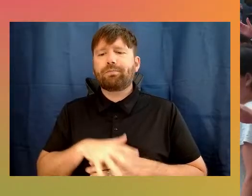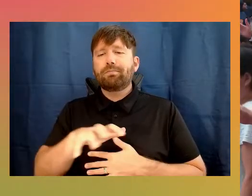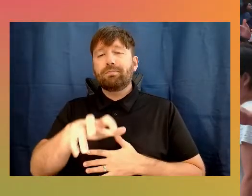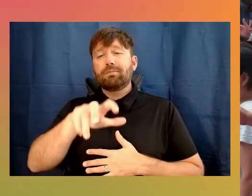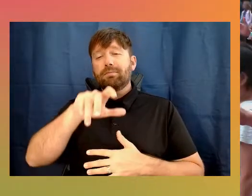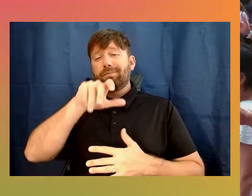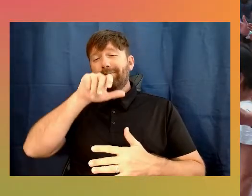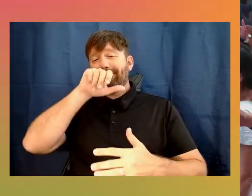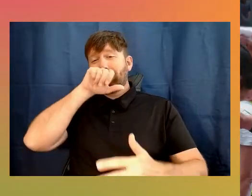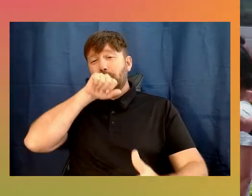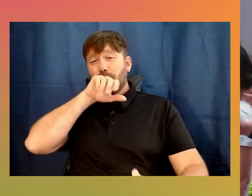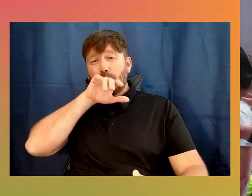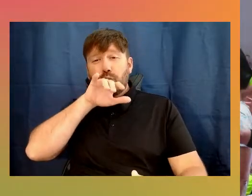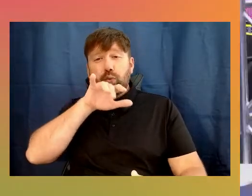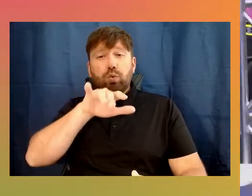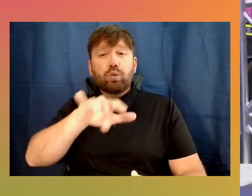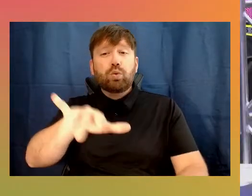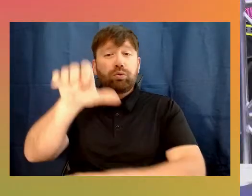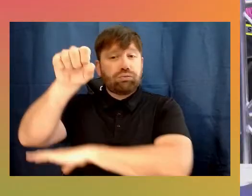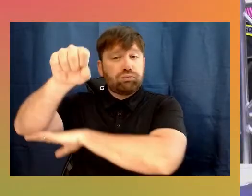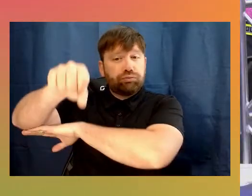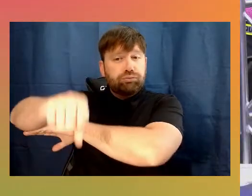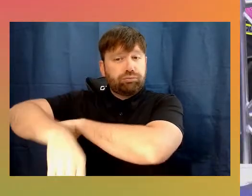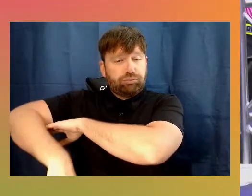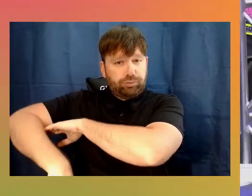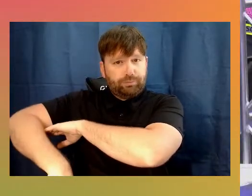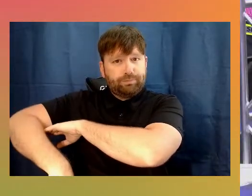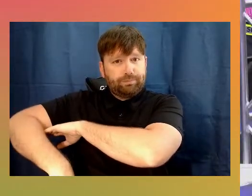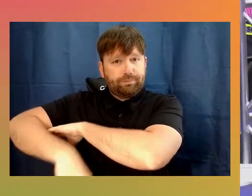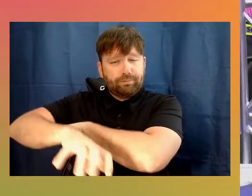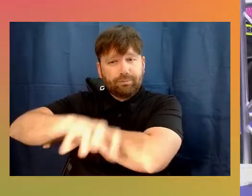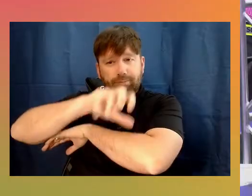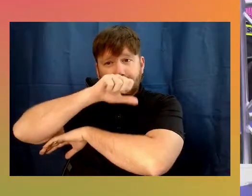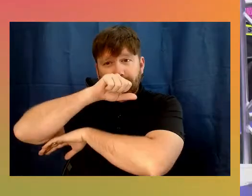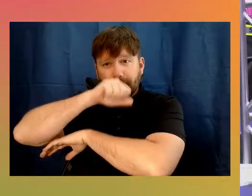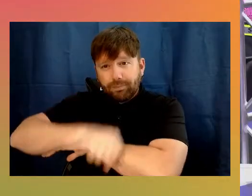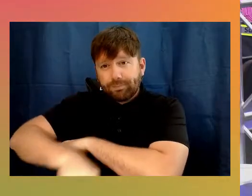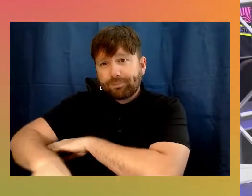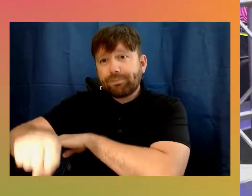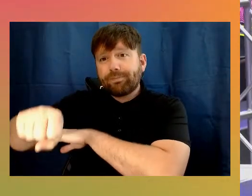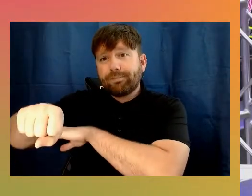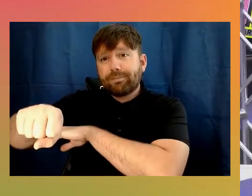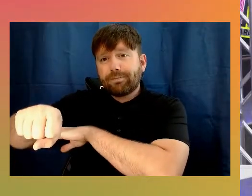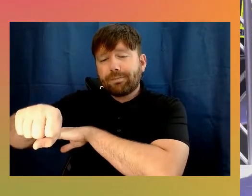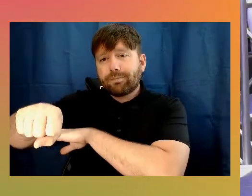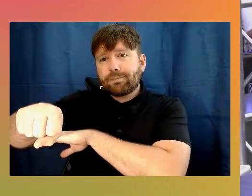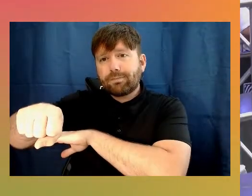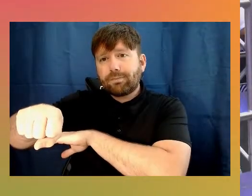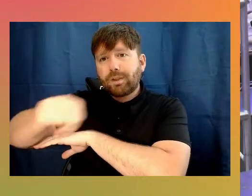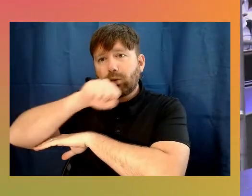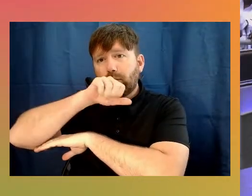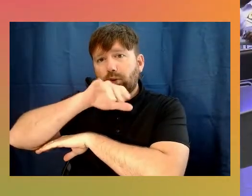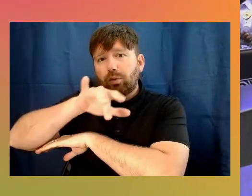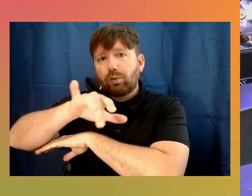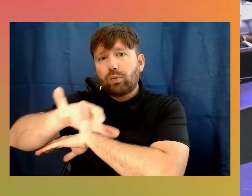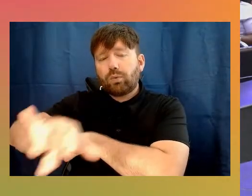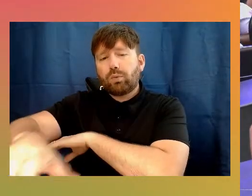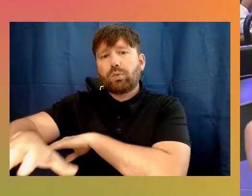INTERESTING. TAKE ONE MORE FULL BREATH IN. EXHALE, FOLD FORWARD, LET IT